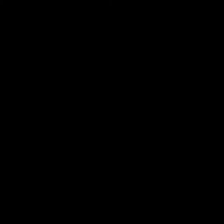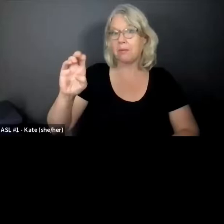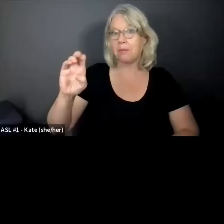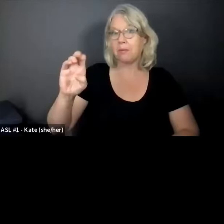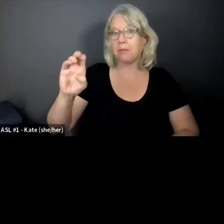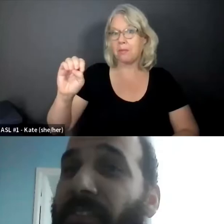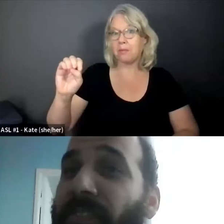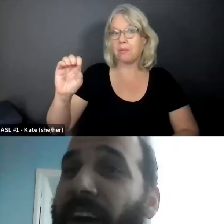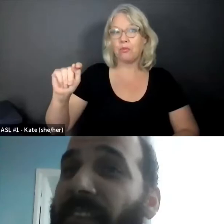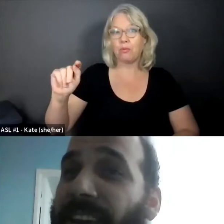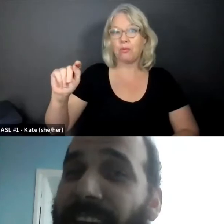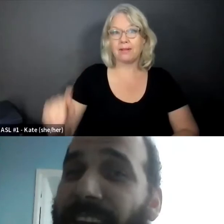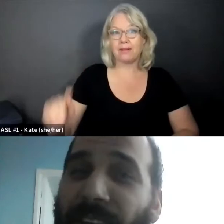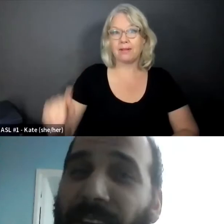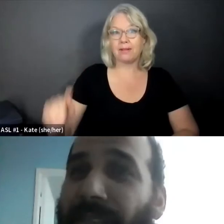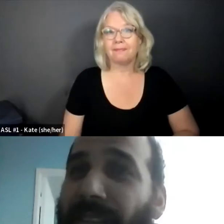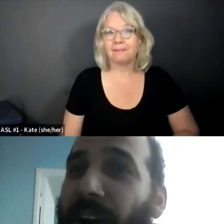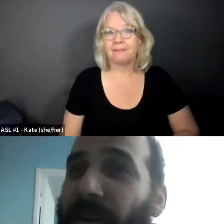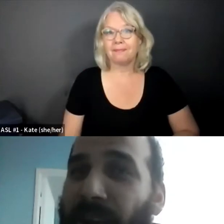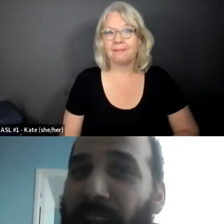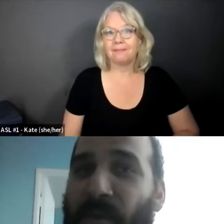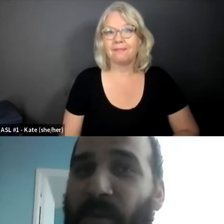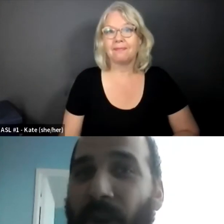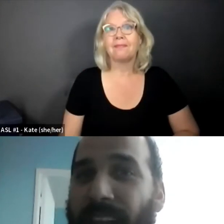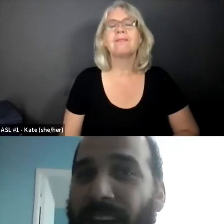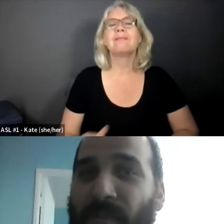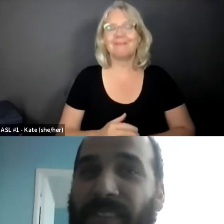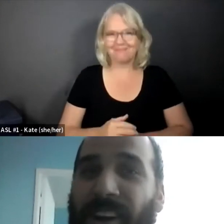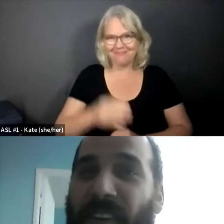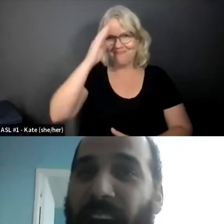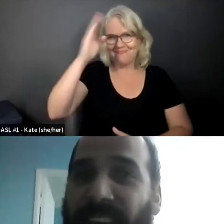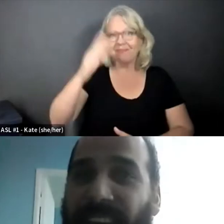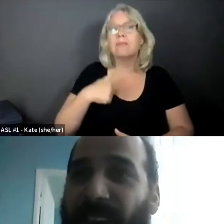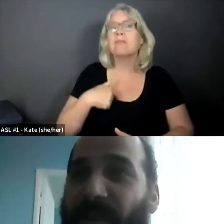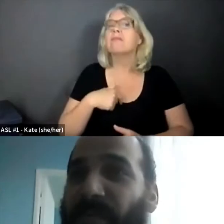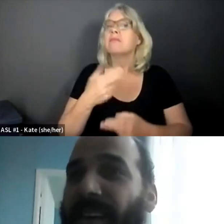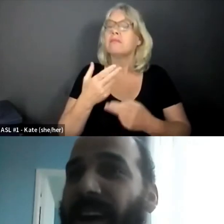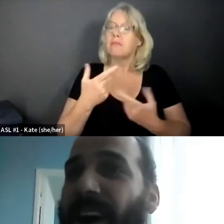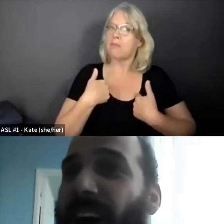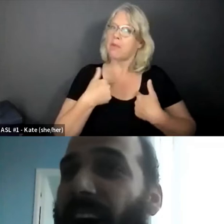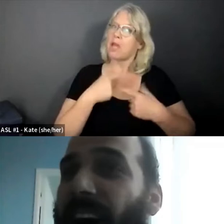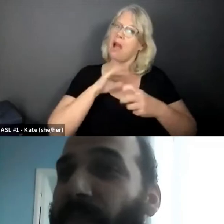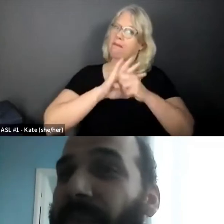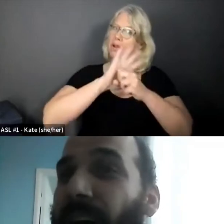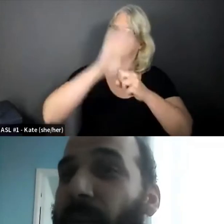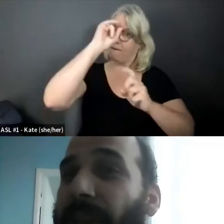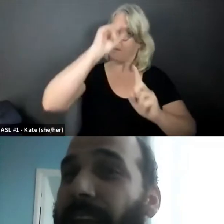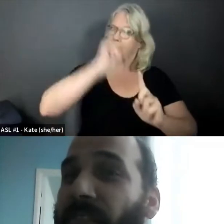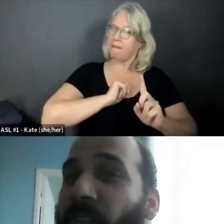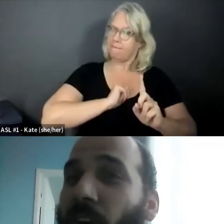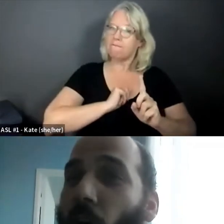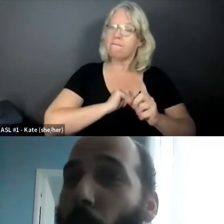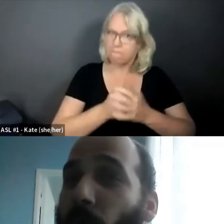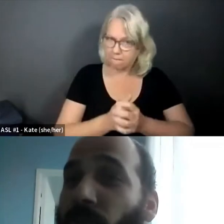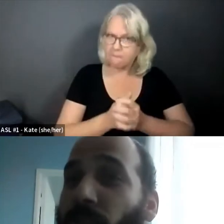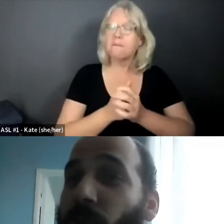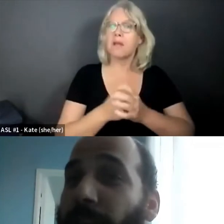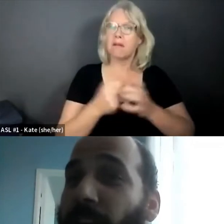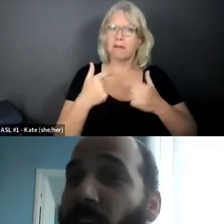Brett: HI, MY NAME IS BRETT. I'M A SELF-ADVOCATE. MY NAME IS BRETT. I'M A SELF-ADVOCATE. I HAVE BEEN HERE FOR ALMOST TWO YEARS.